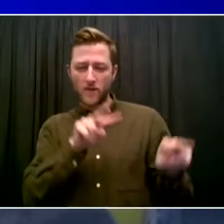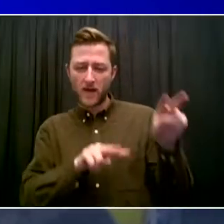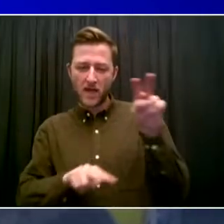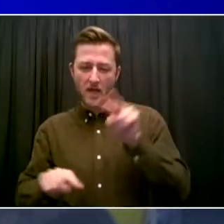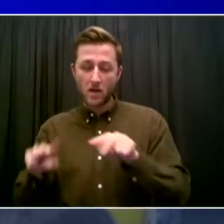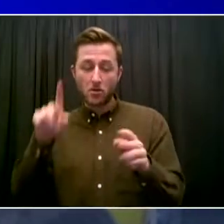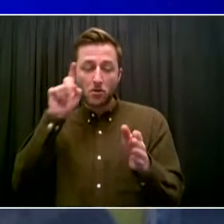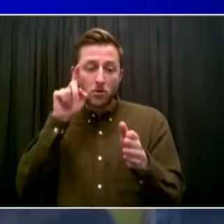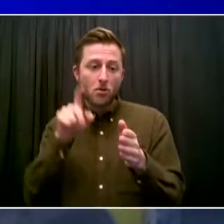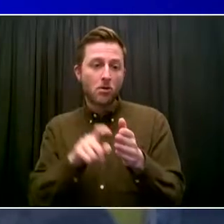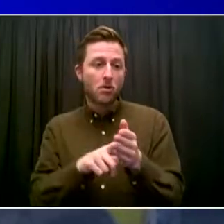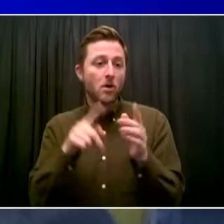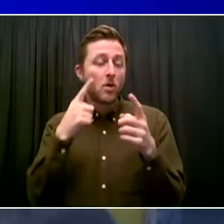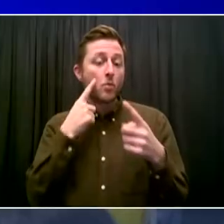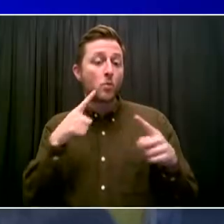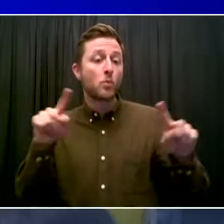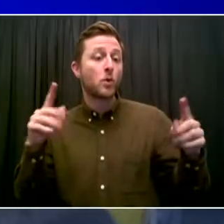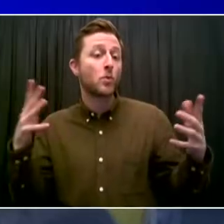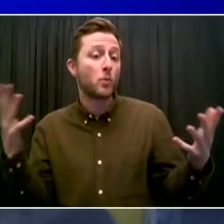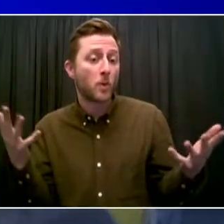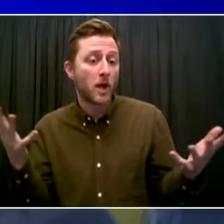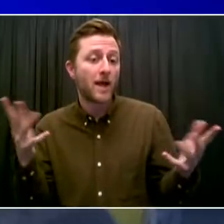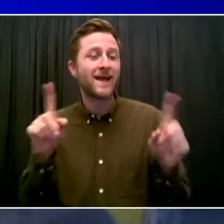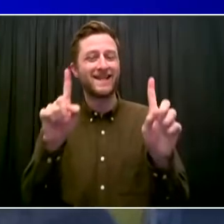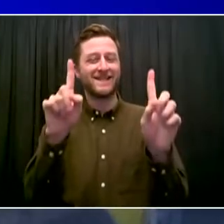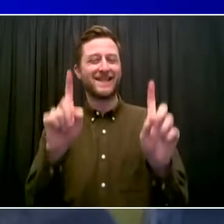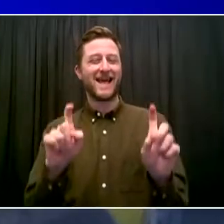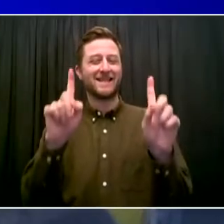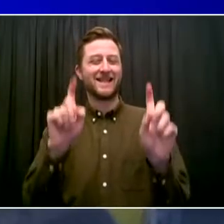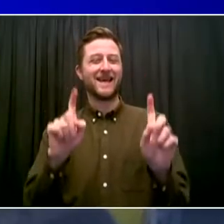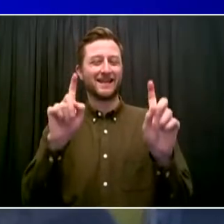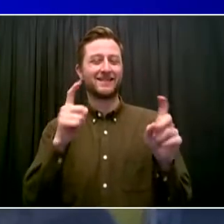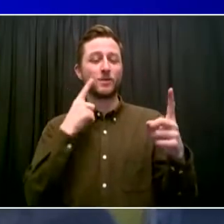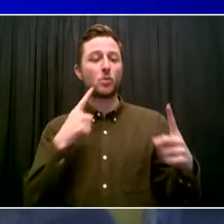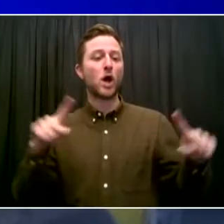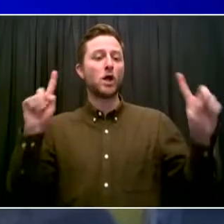WE DOUBLED THEM AND THE PROGRAM SHOWED WE WERE CAPABLE OF DOING